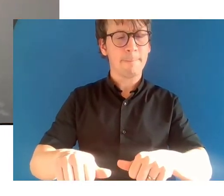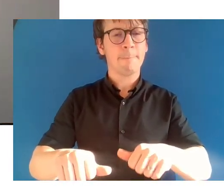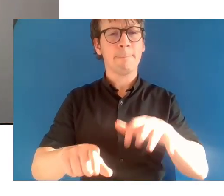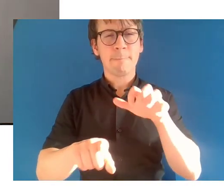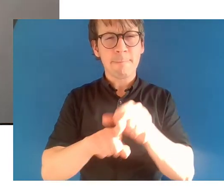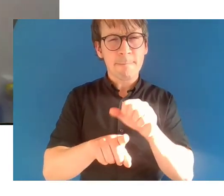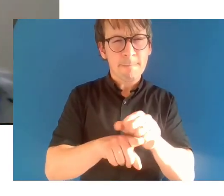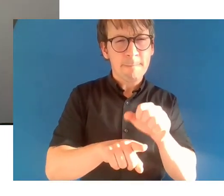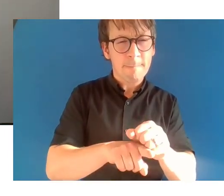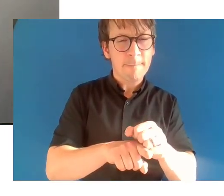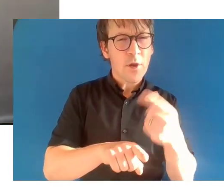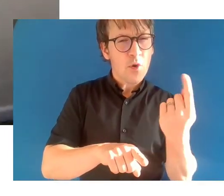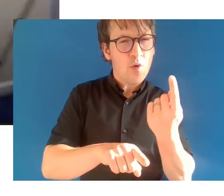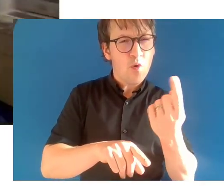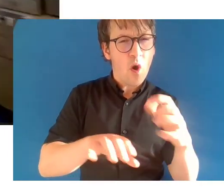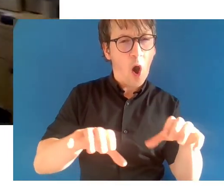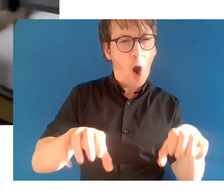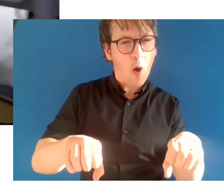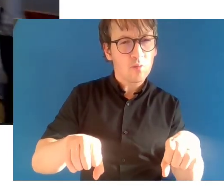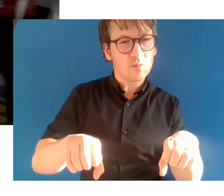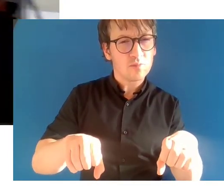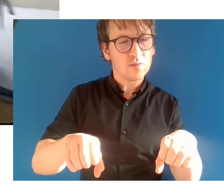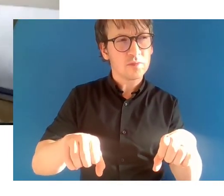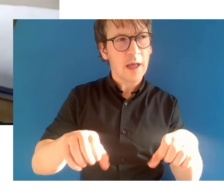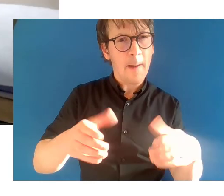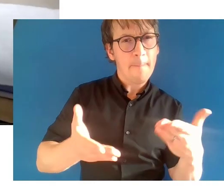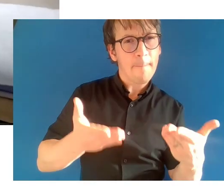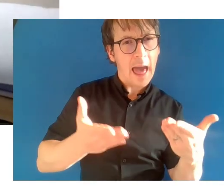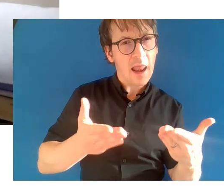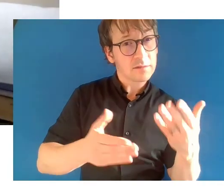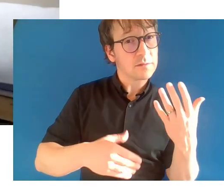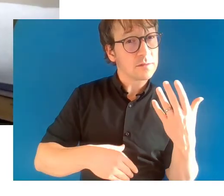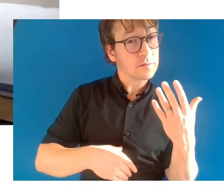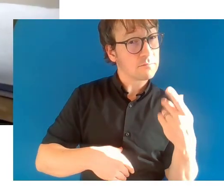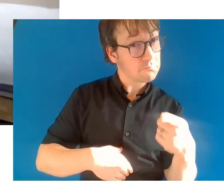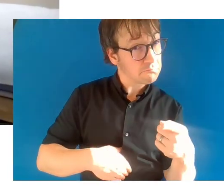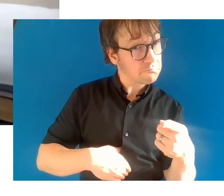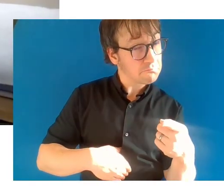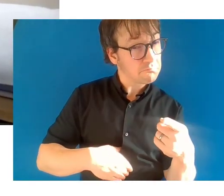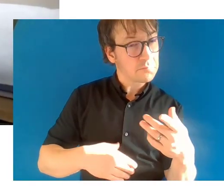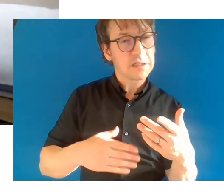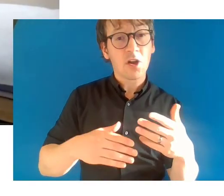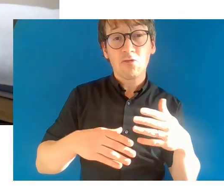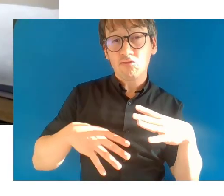what's going on, who's holding onto the system, if they are balanced, if they are ready to